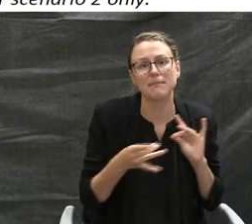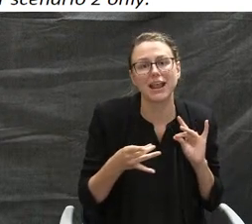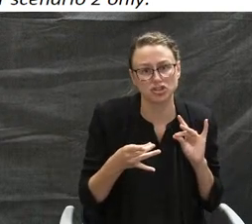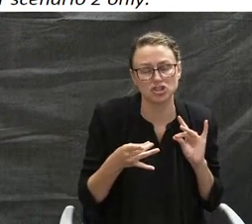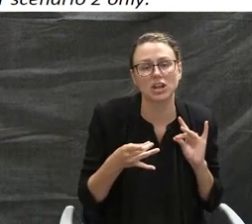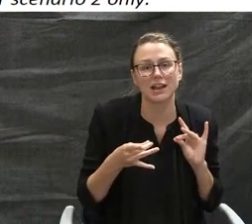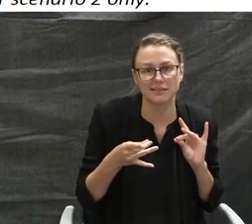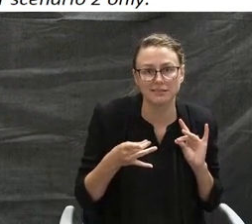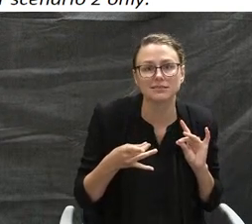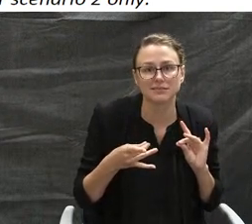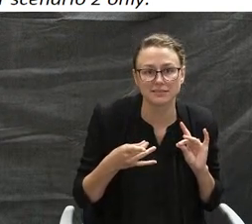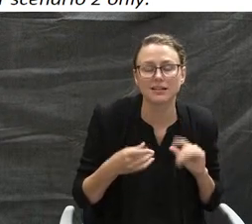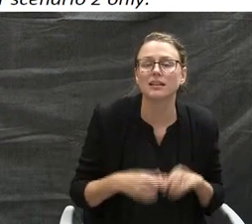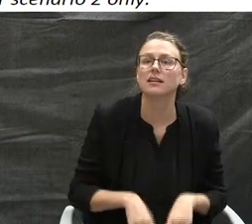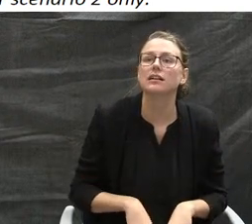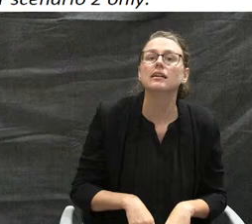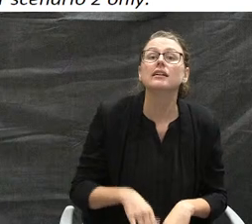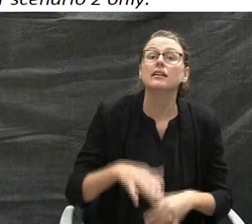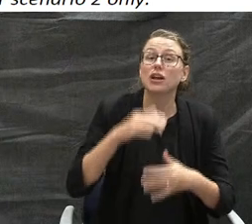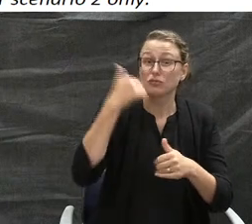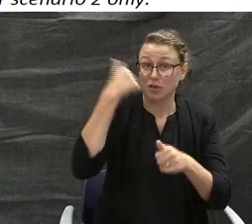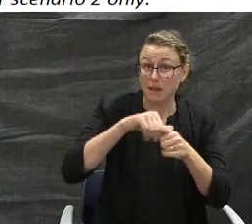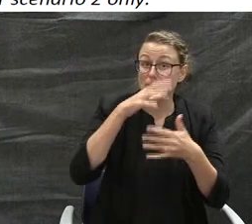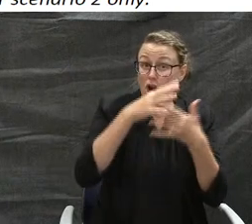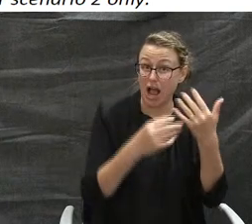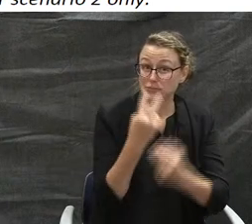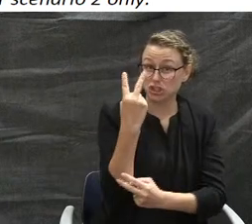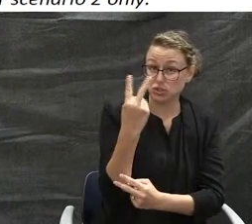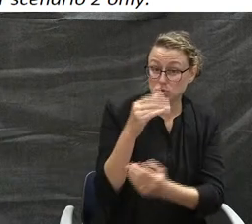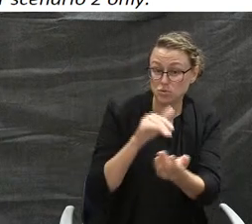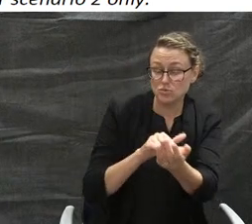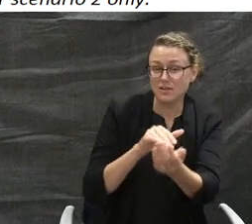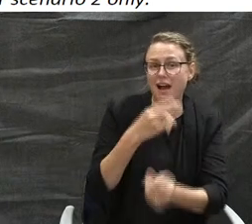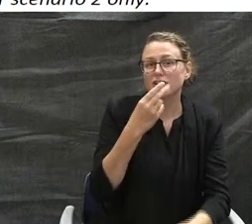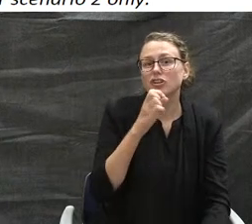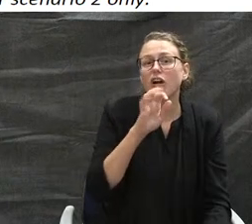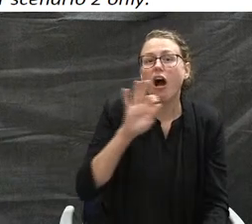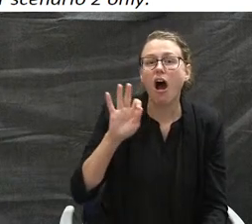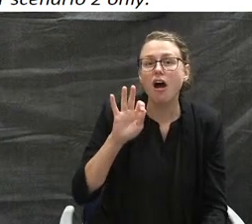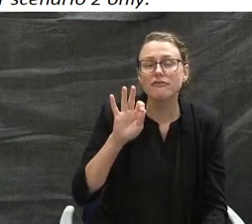Doctor Hoff in option 2. So we intend to offer a first class in